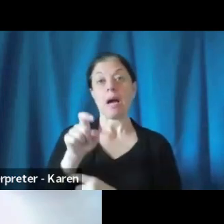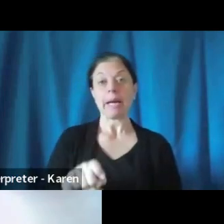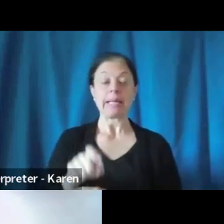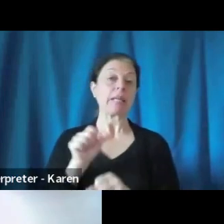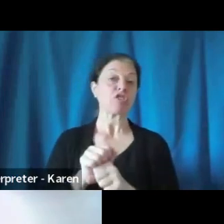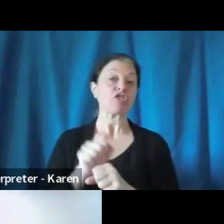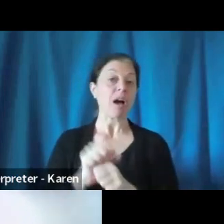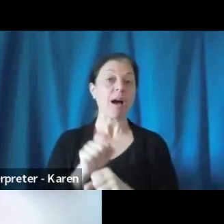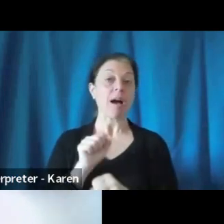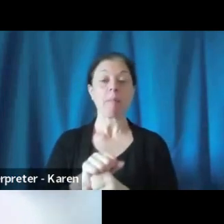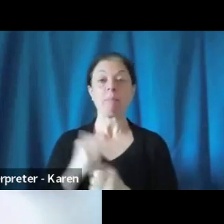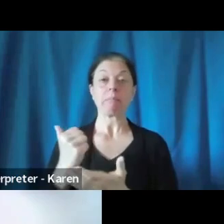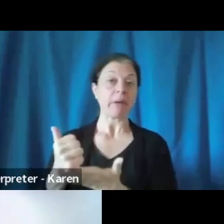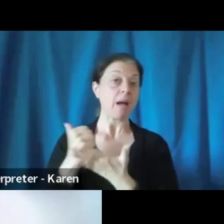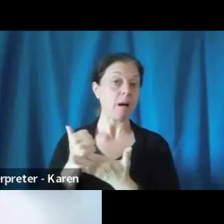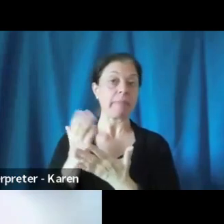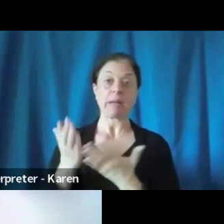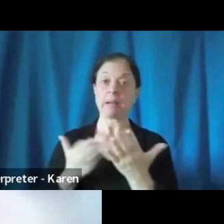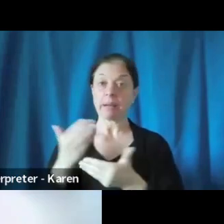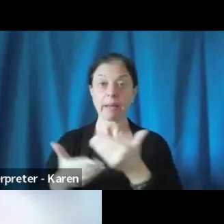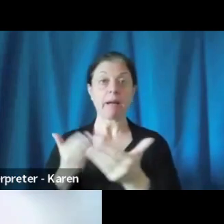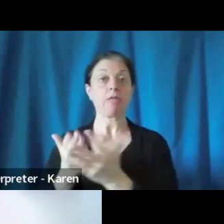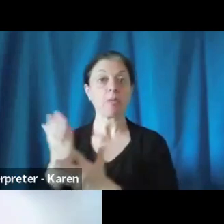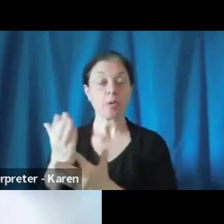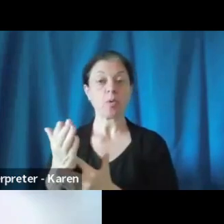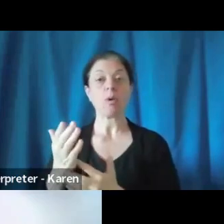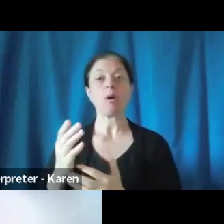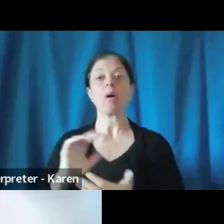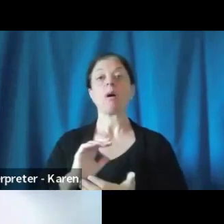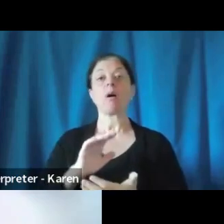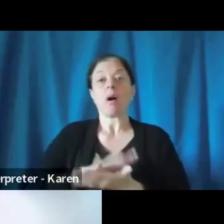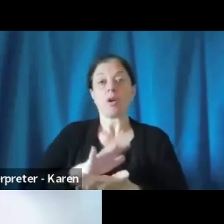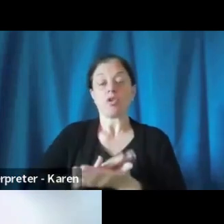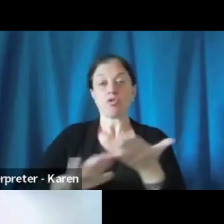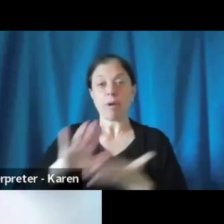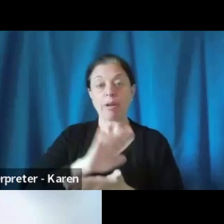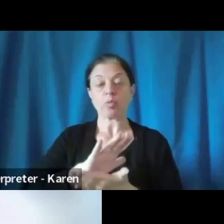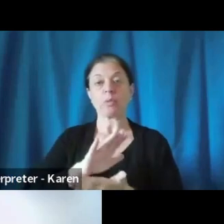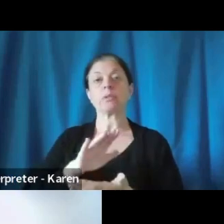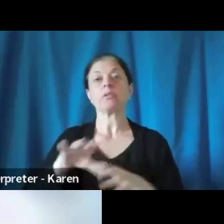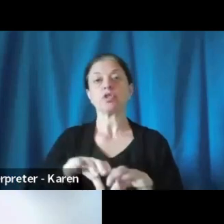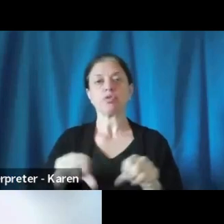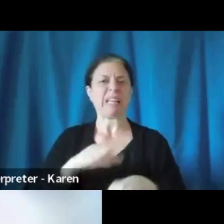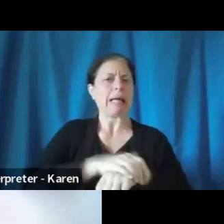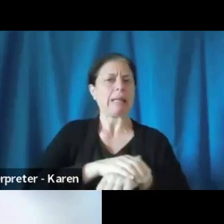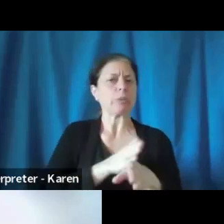23. For a long too many I ignored the disability. I needed a job to